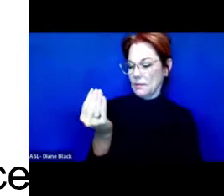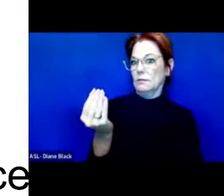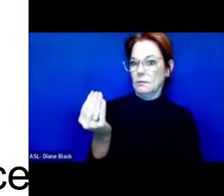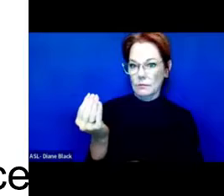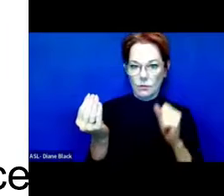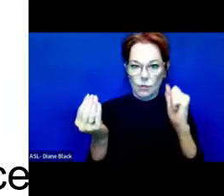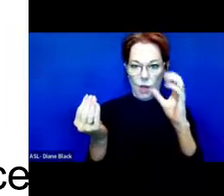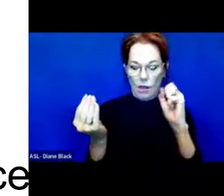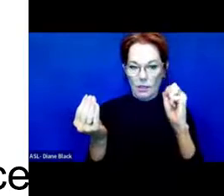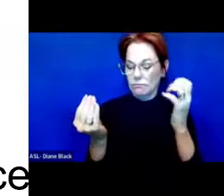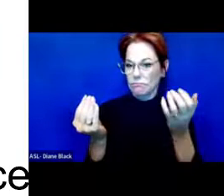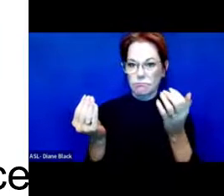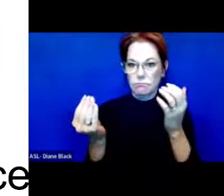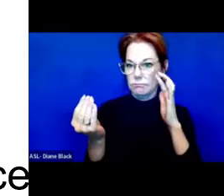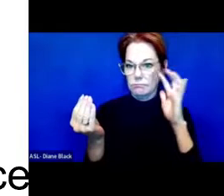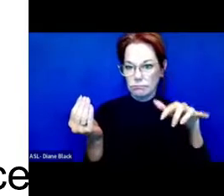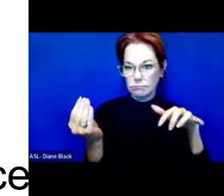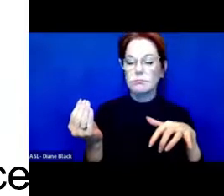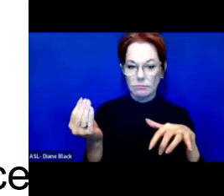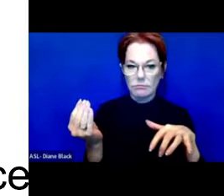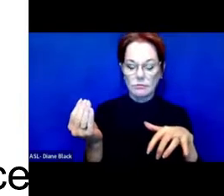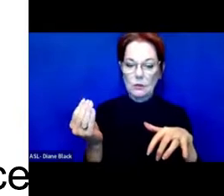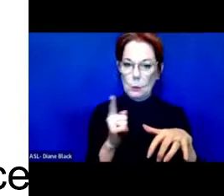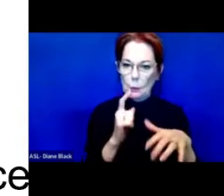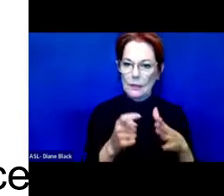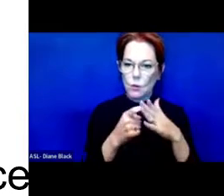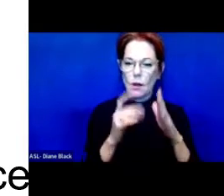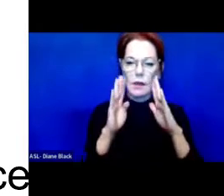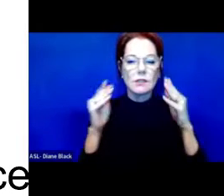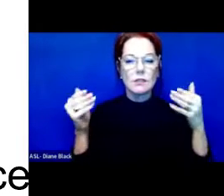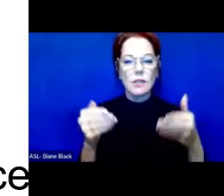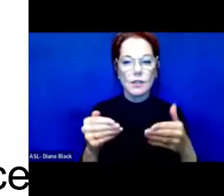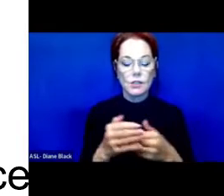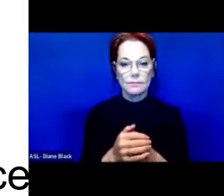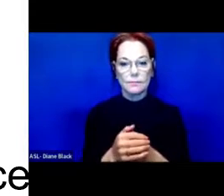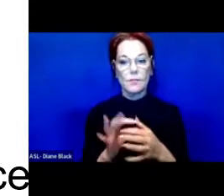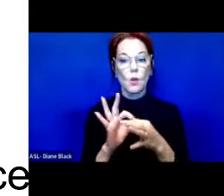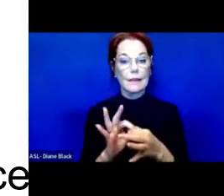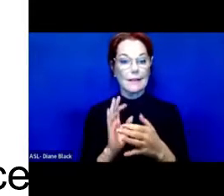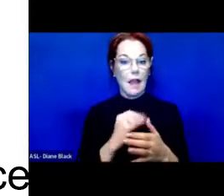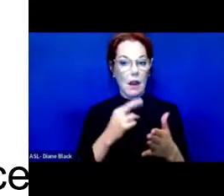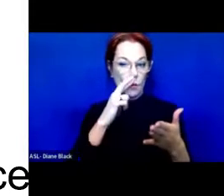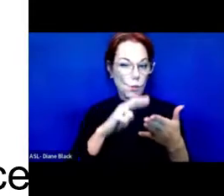and definitely something that certainly require attention. So based on our research and consultation and looking at previous literature, we're